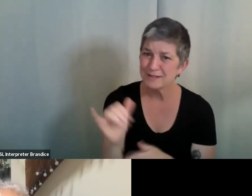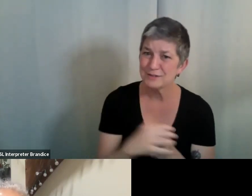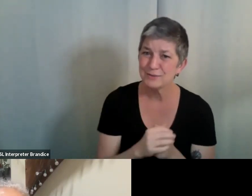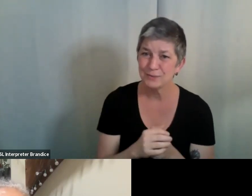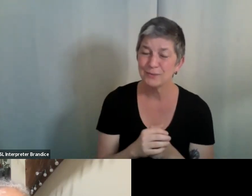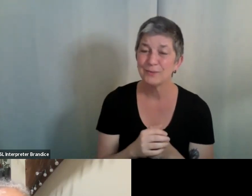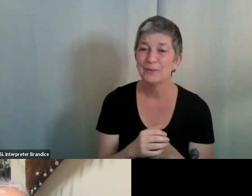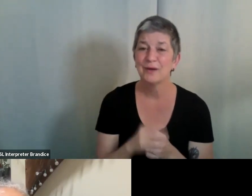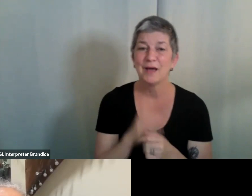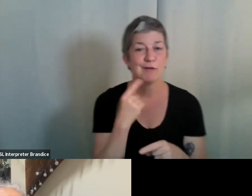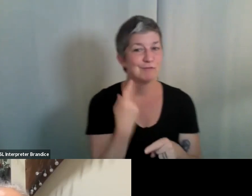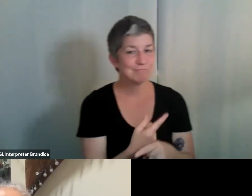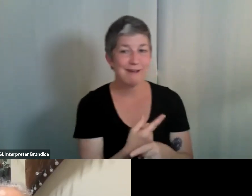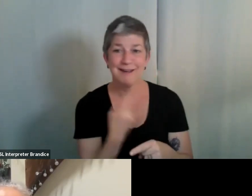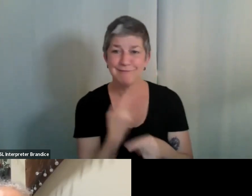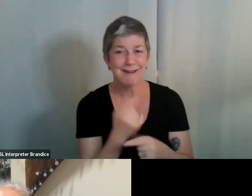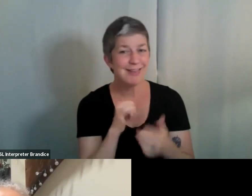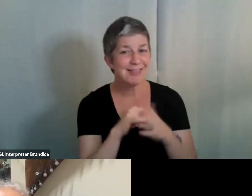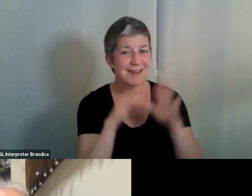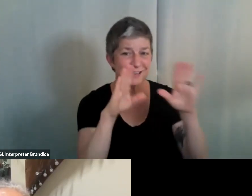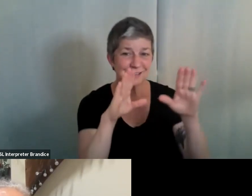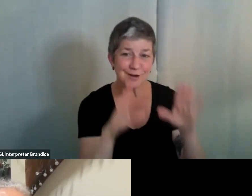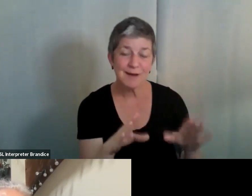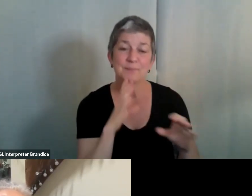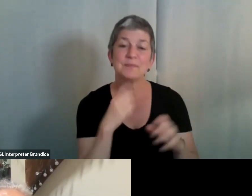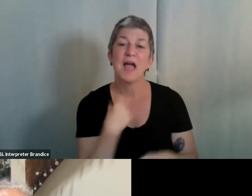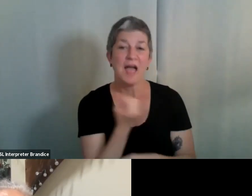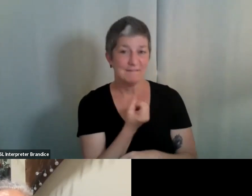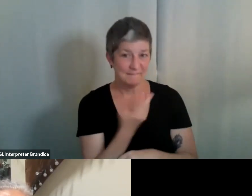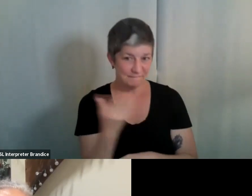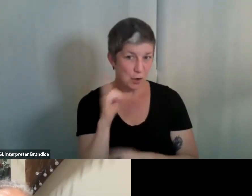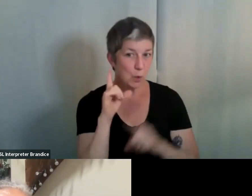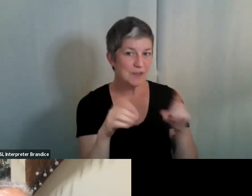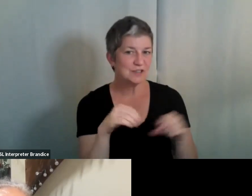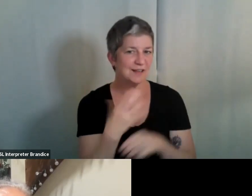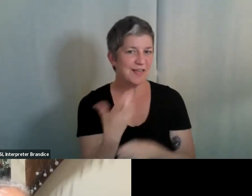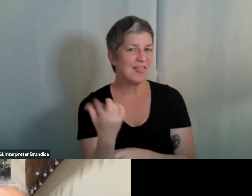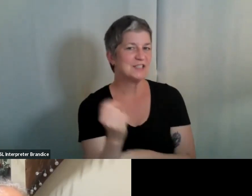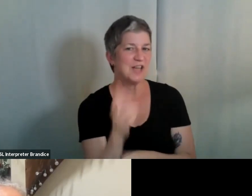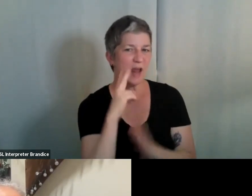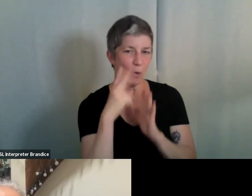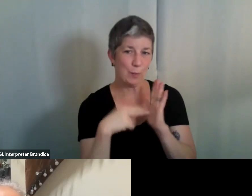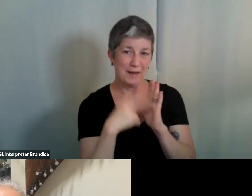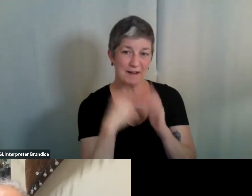Connie Vandarakis: It was great. Um, so there are a couple questions in the chat. So I'll go through them. If anyone else